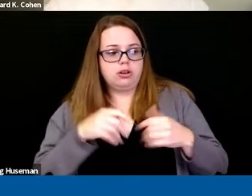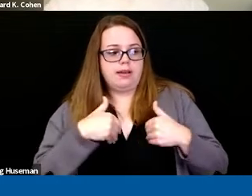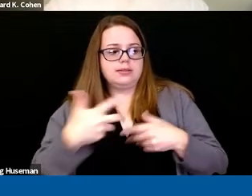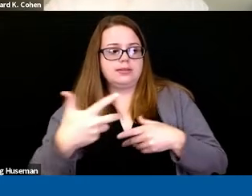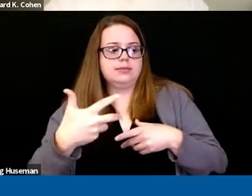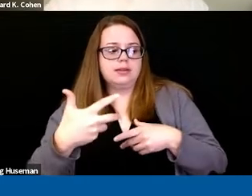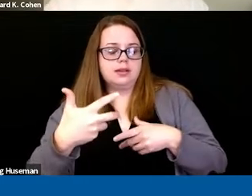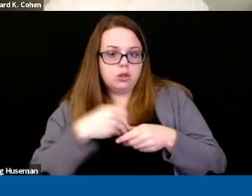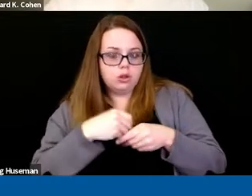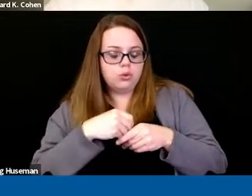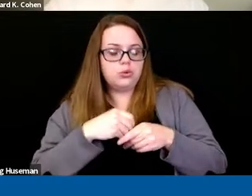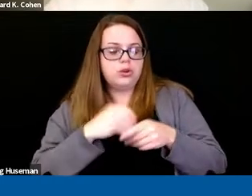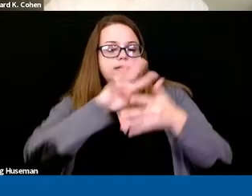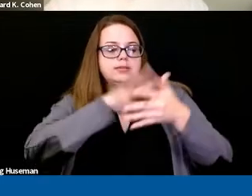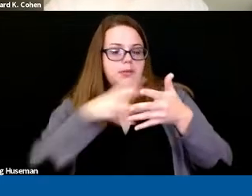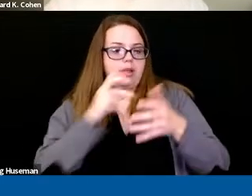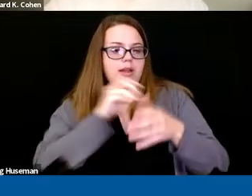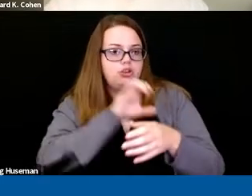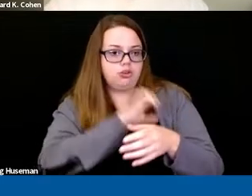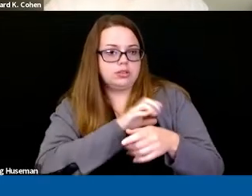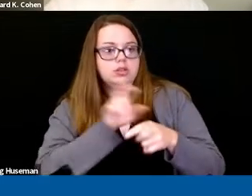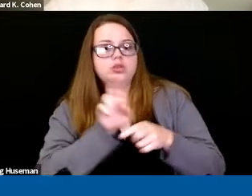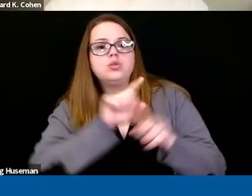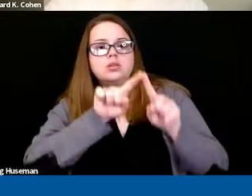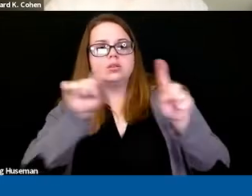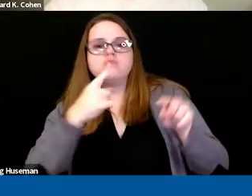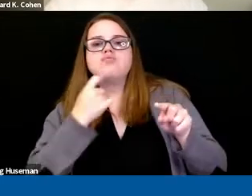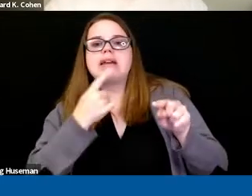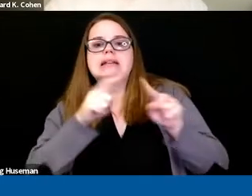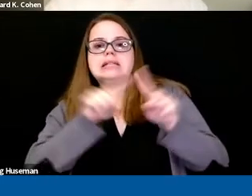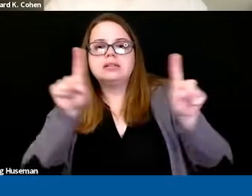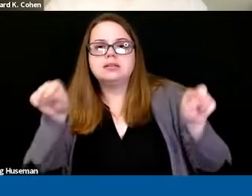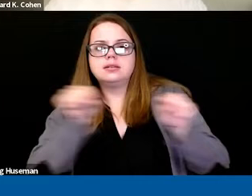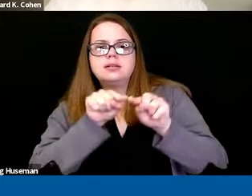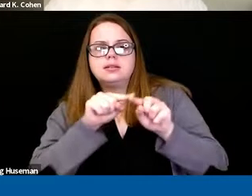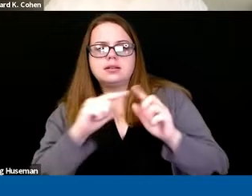Here's the Used in Roles section. And we see all the roles that support this particular state.